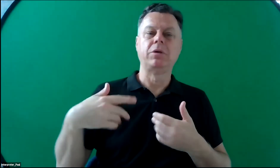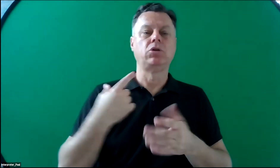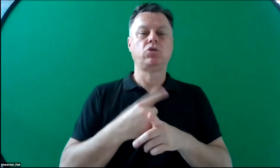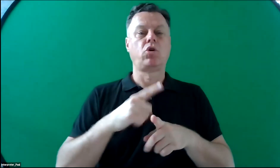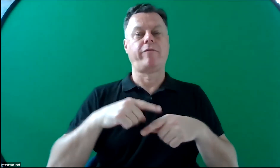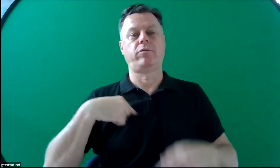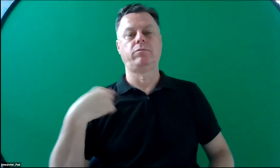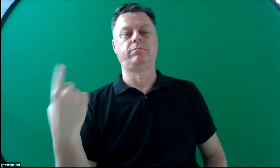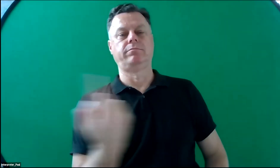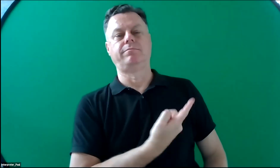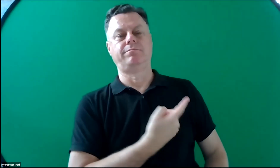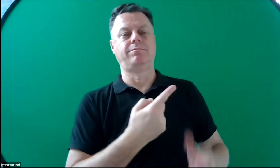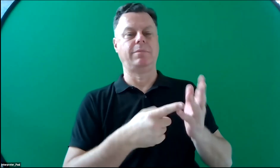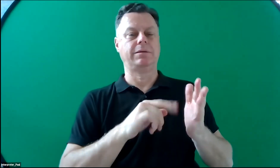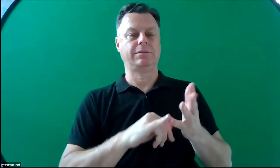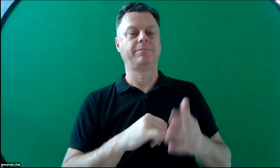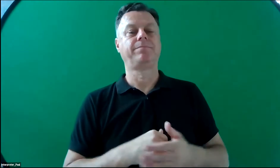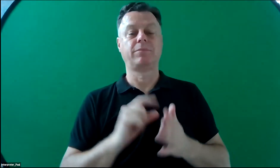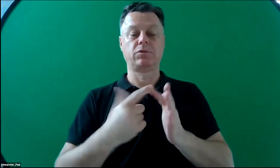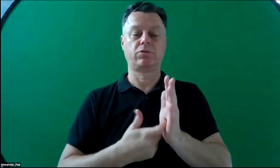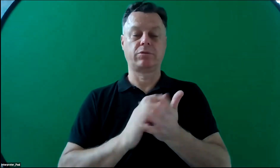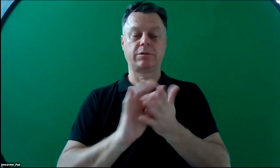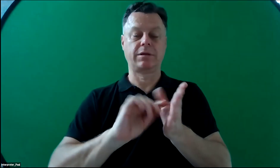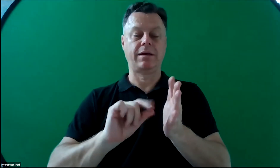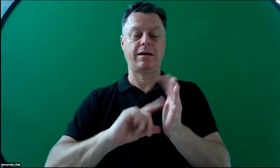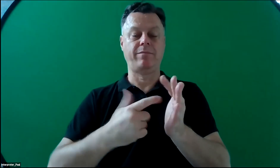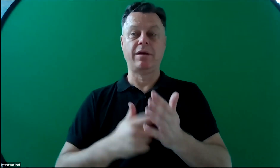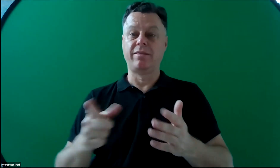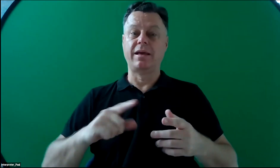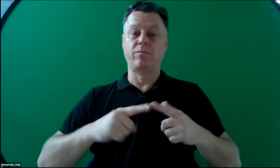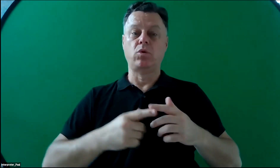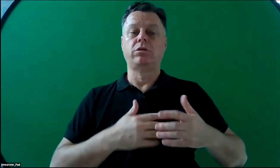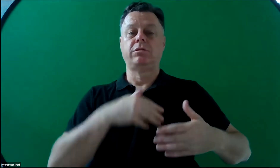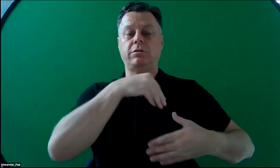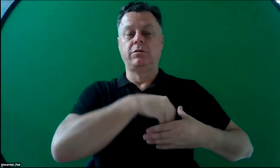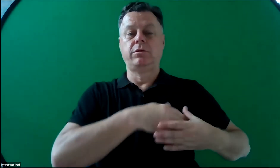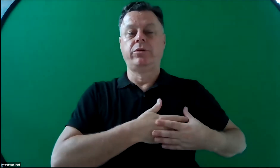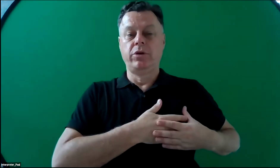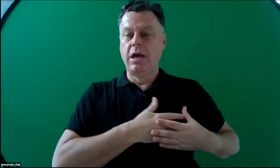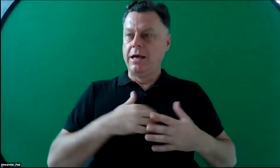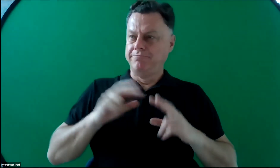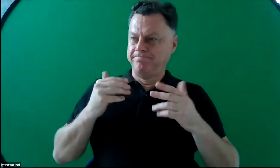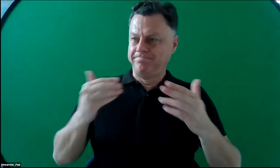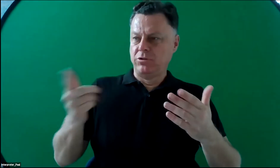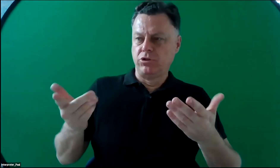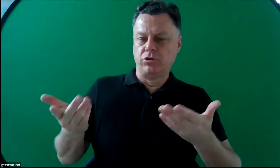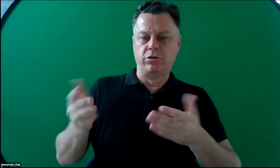us. And Dr Harpur, that is absolutely close to my heart. So I am very much looking forward to your panel presentation. JANE: